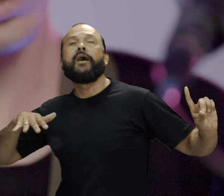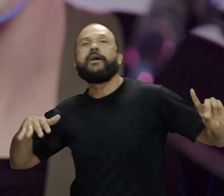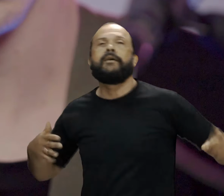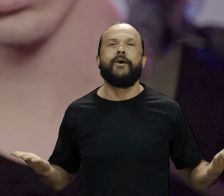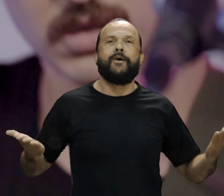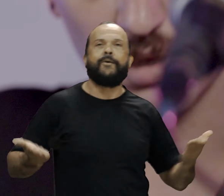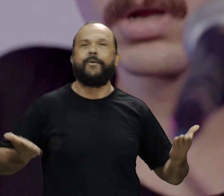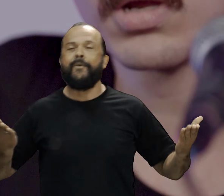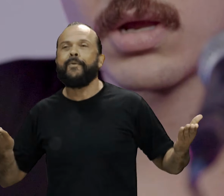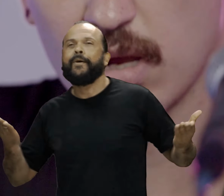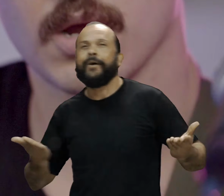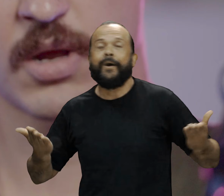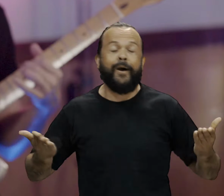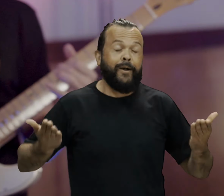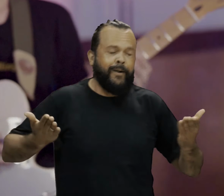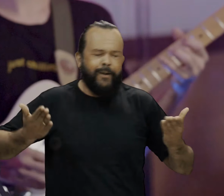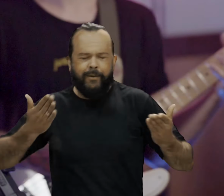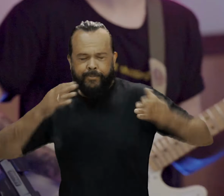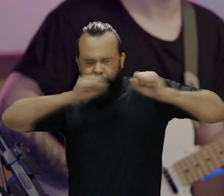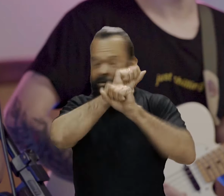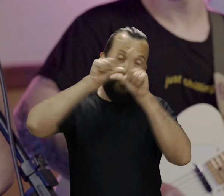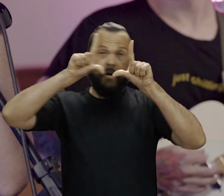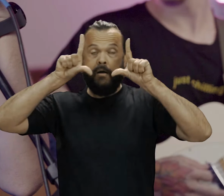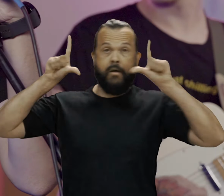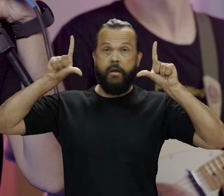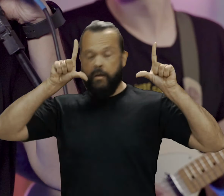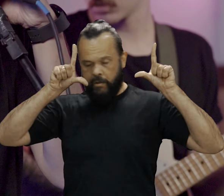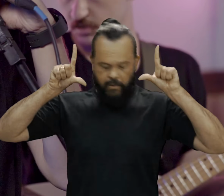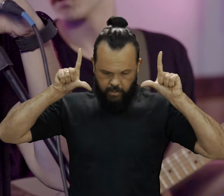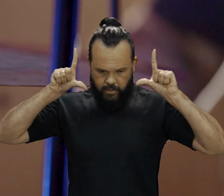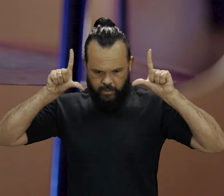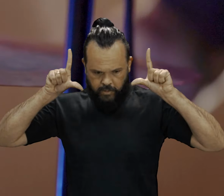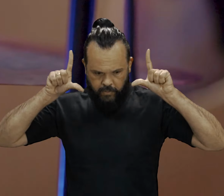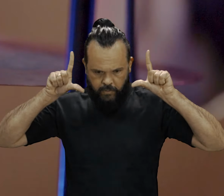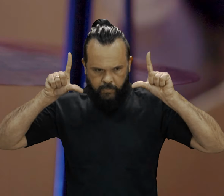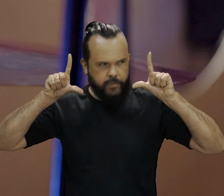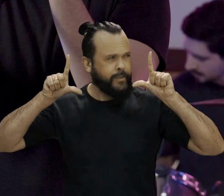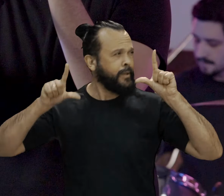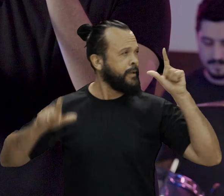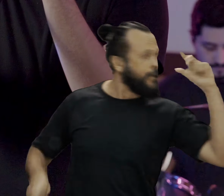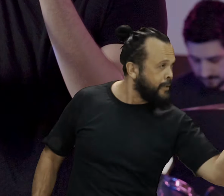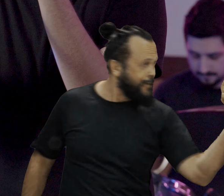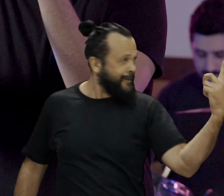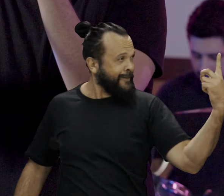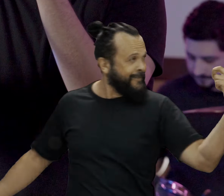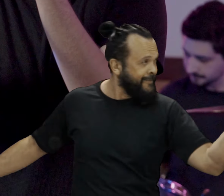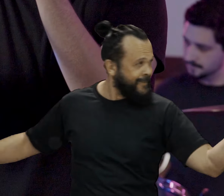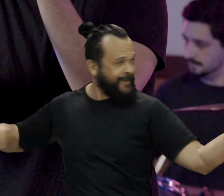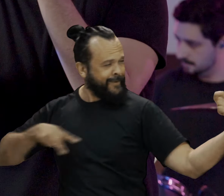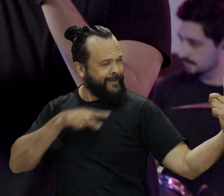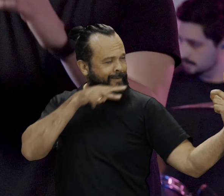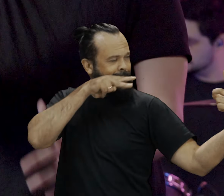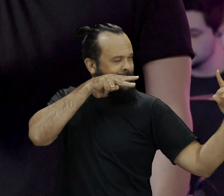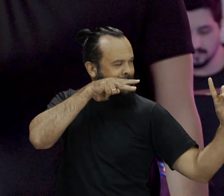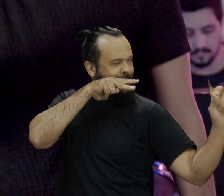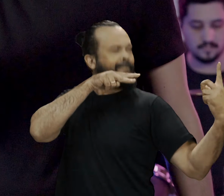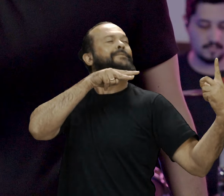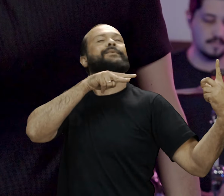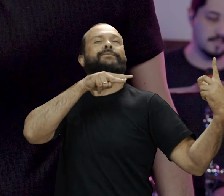Now half awake I only see you